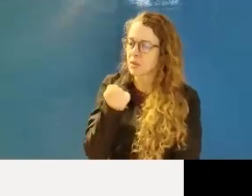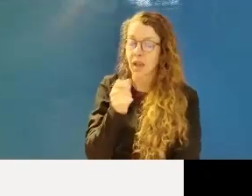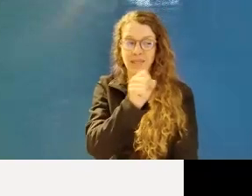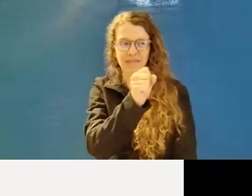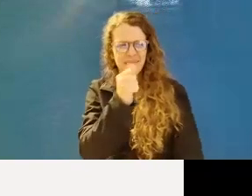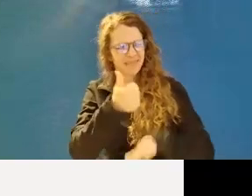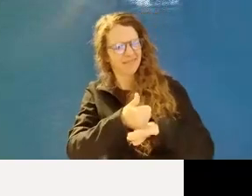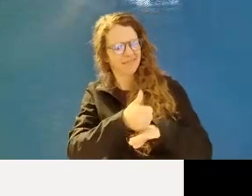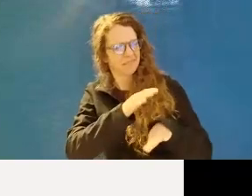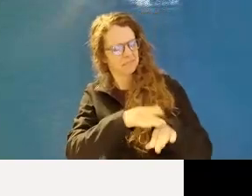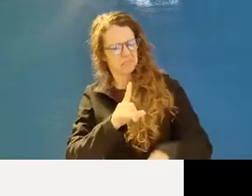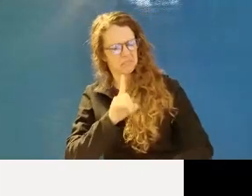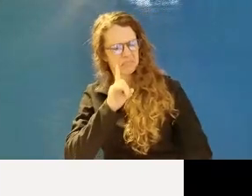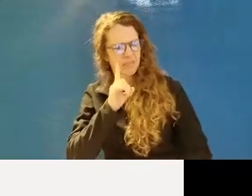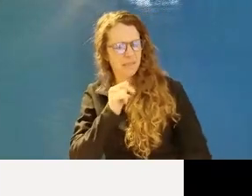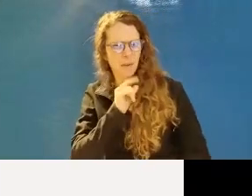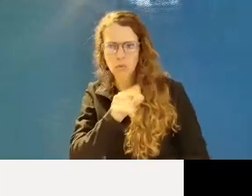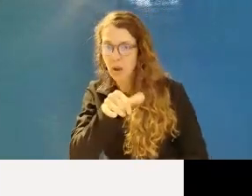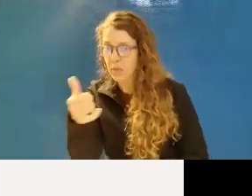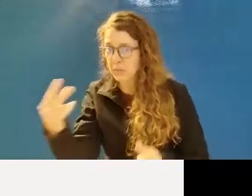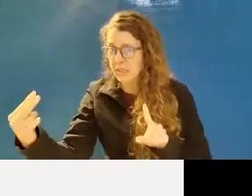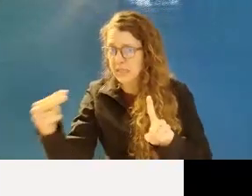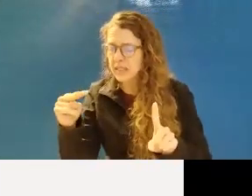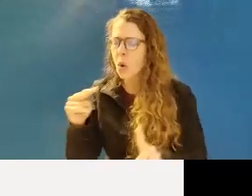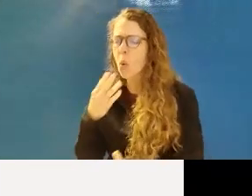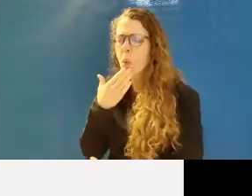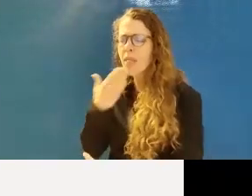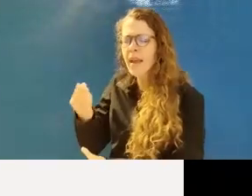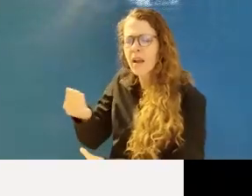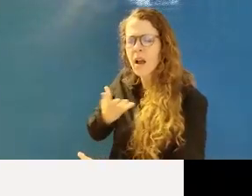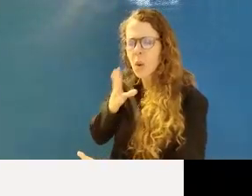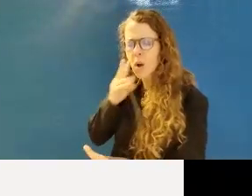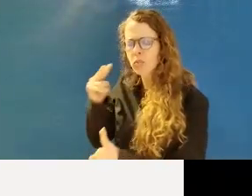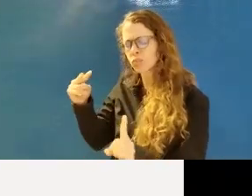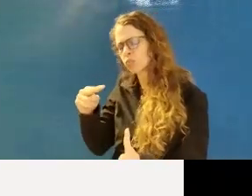I wasn't sure if anyone else had run into that. Yeah. No, thanks for bringing it up. We'll look into it and.